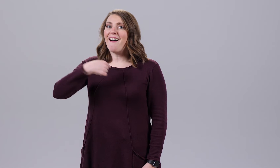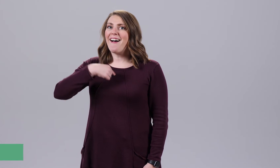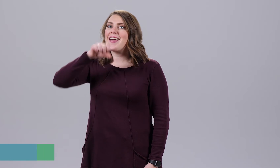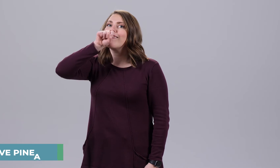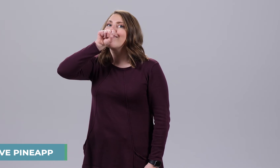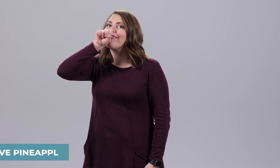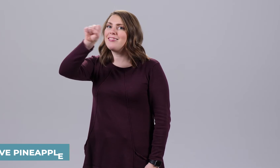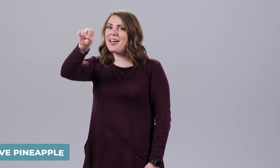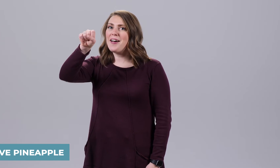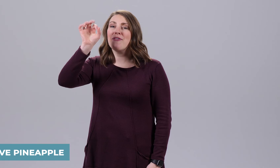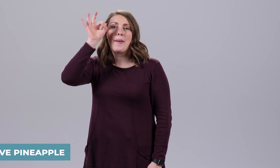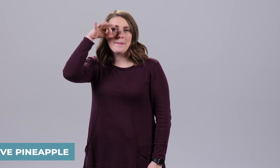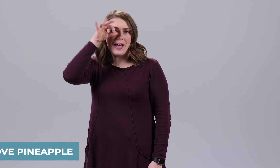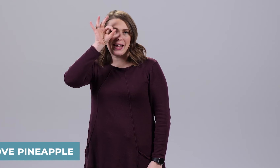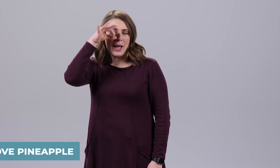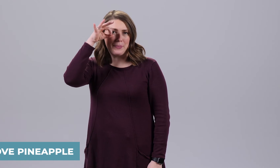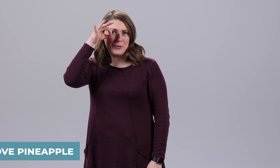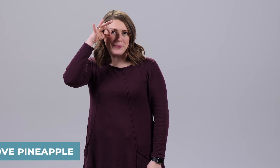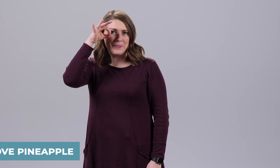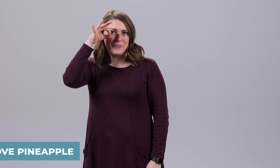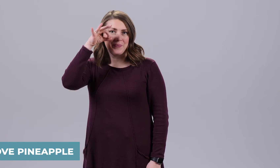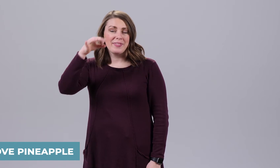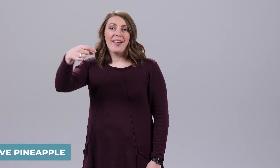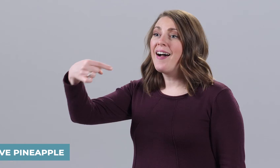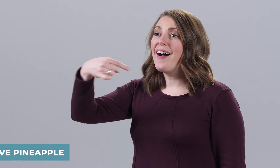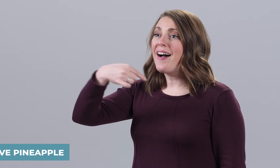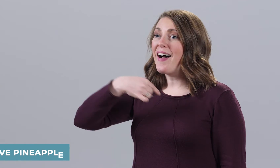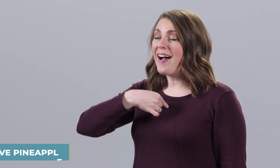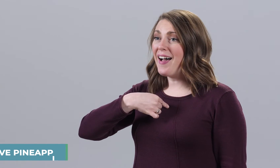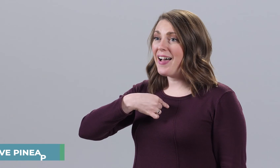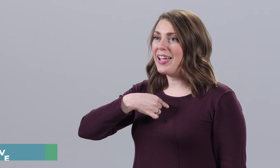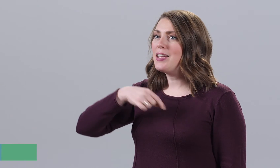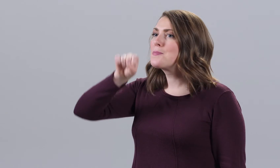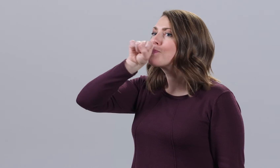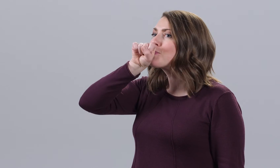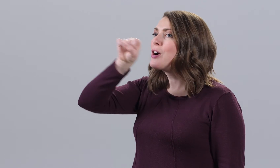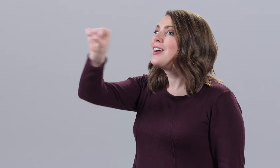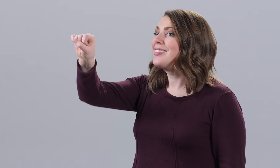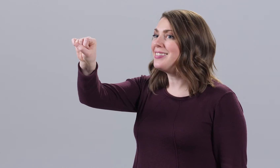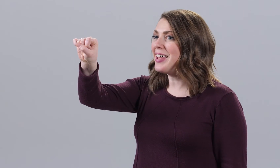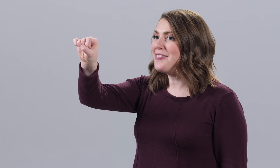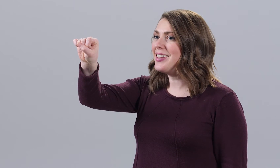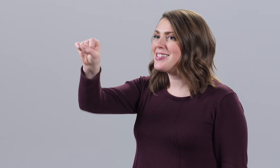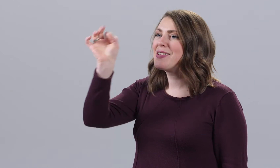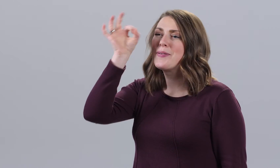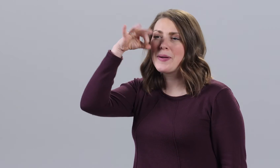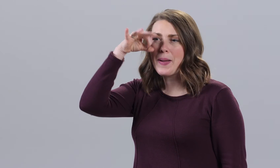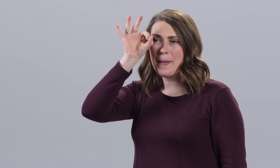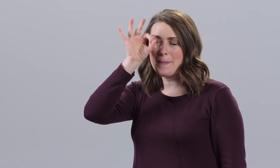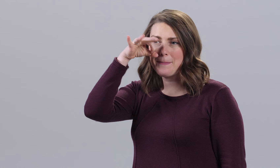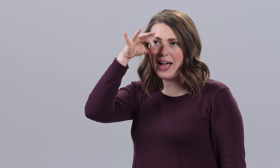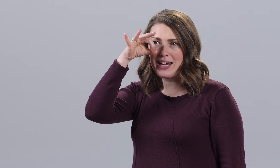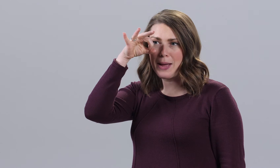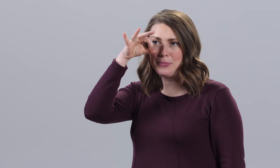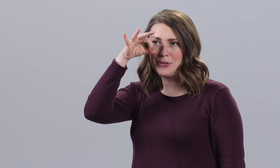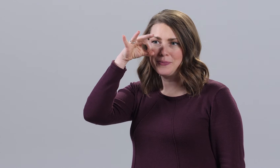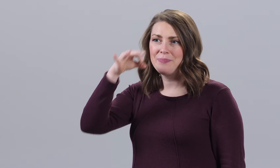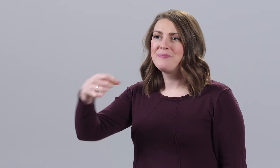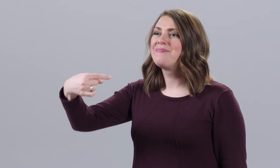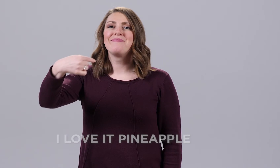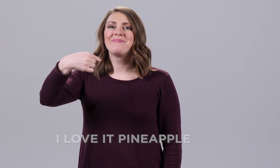I love pineapple. I LOVE IT PINEAPPLE.